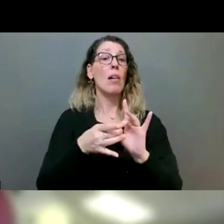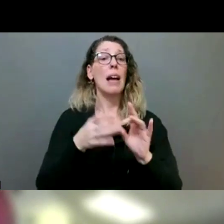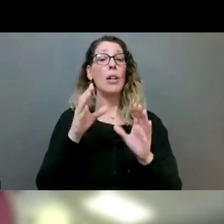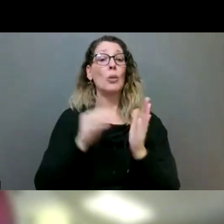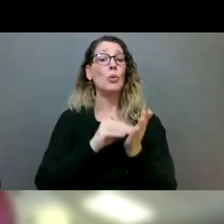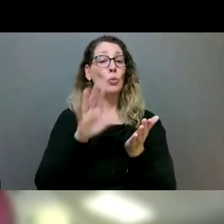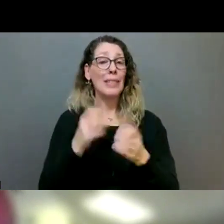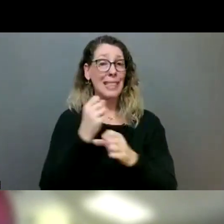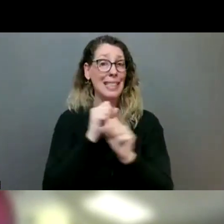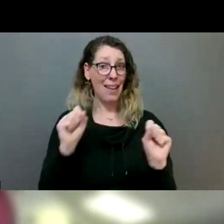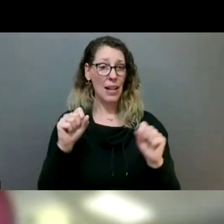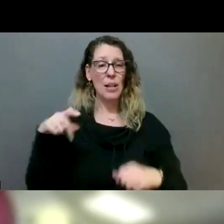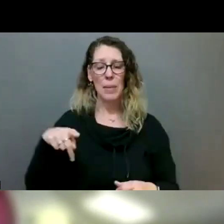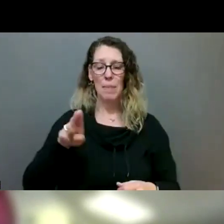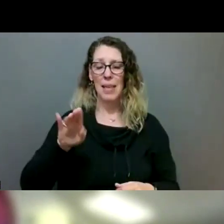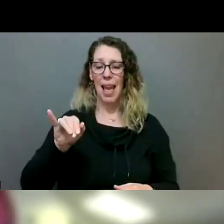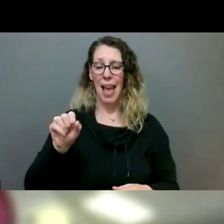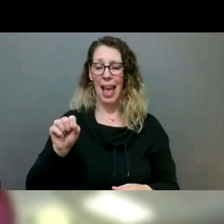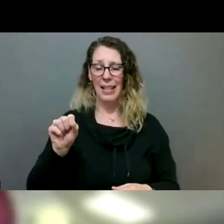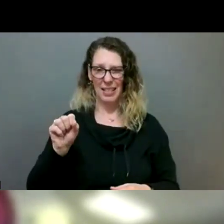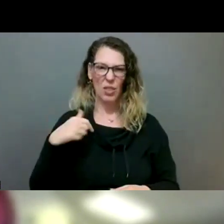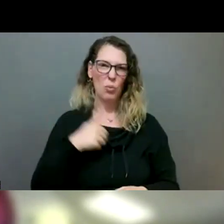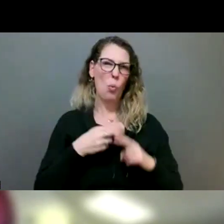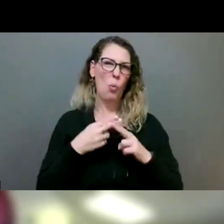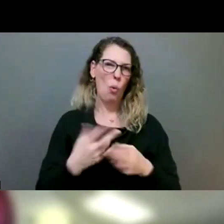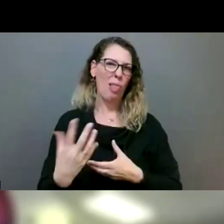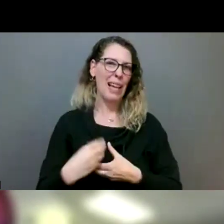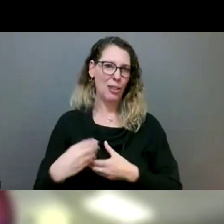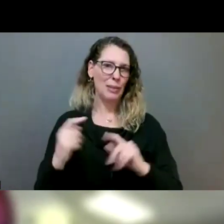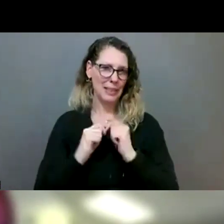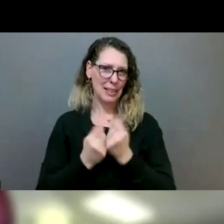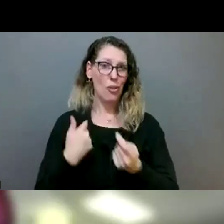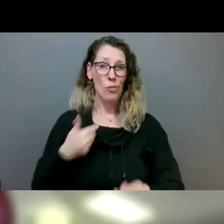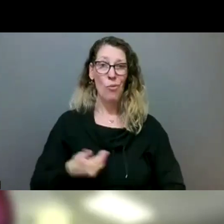PBIS team, but we call it our engagement team. We hired five classified staff and one